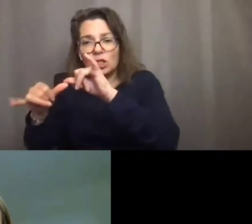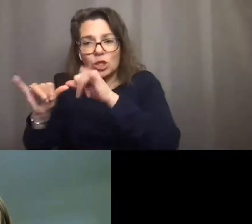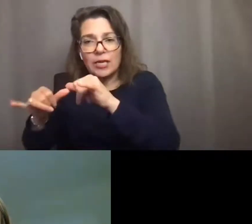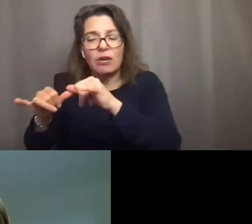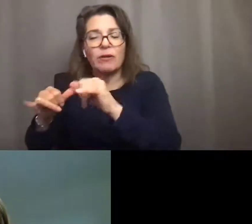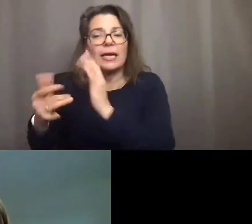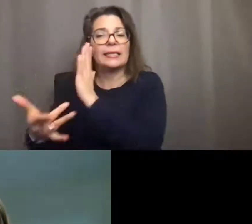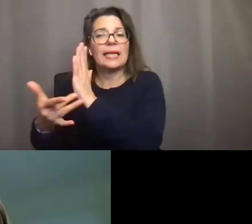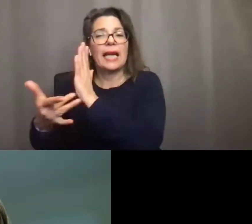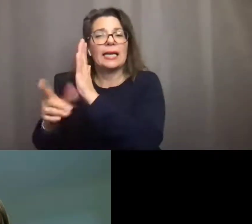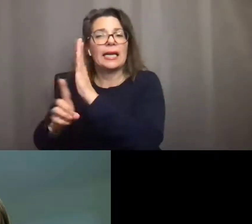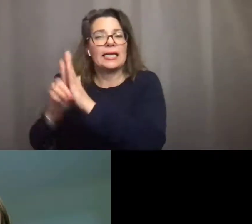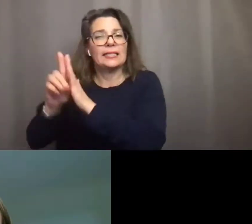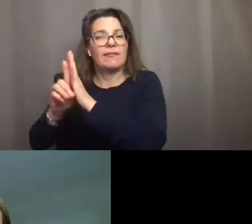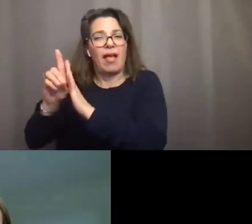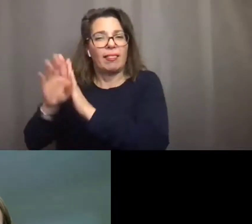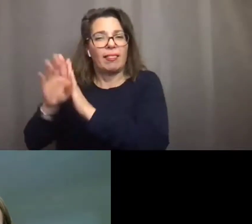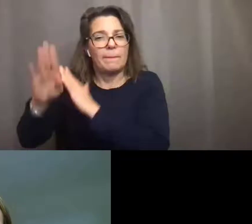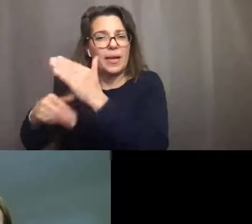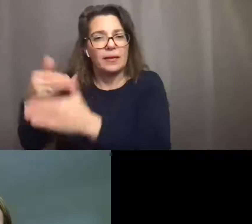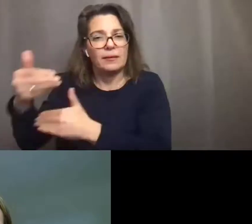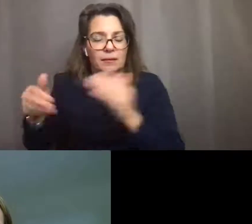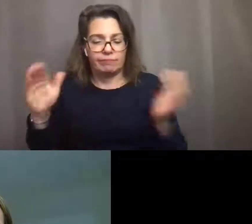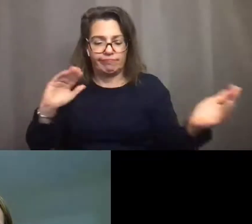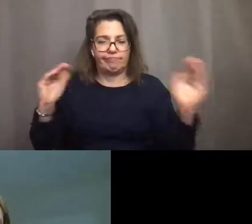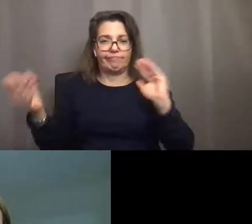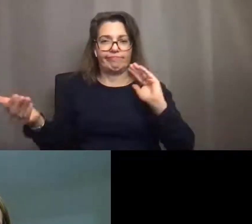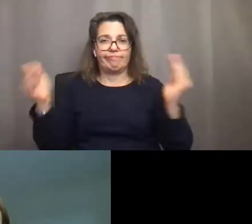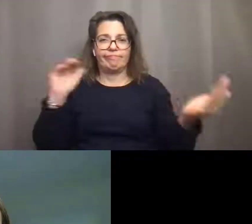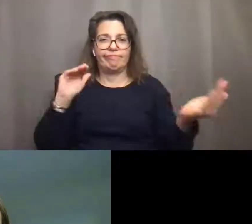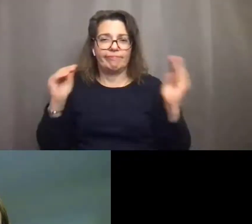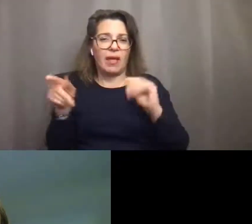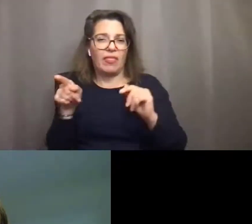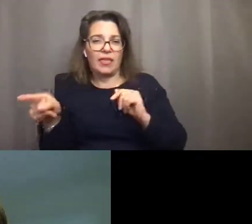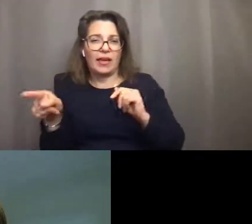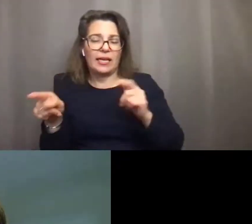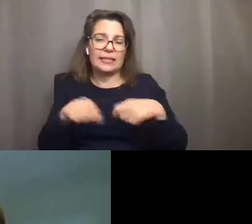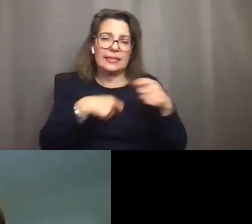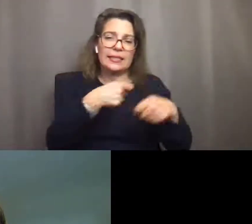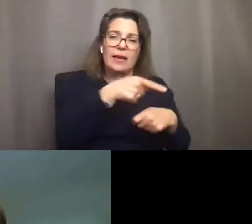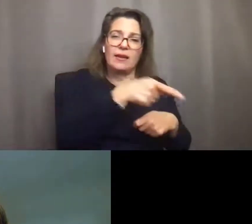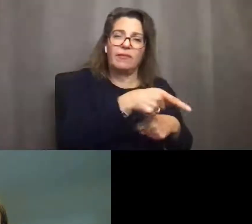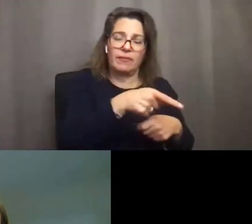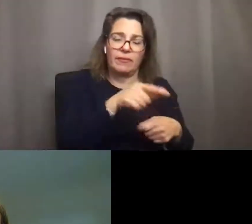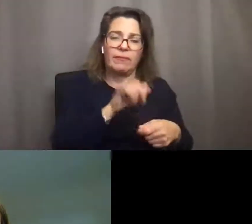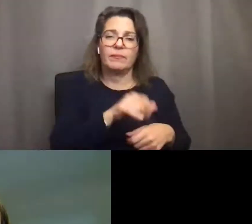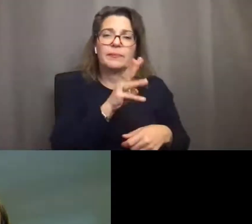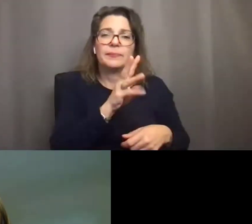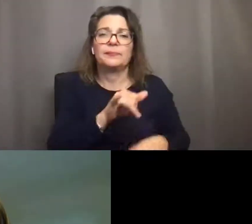Are there sort of different ways you can … you should be thinking about rigor and reproducibility in that … with that lens?